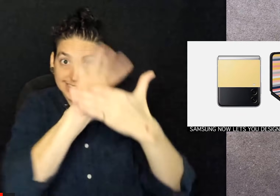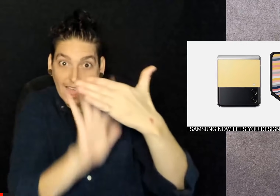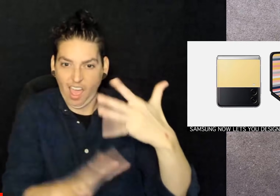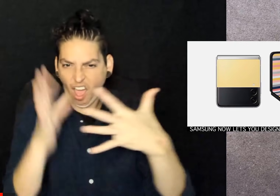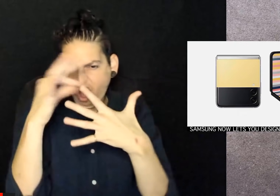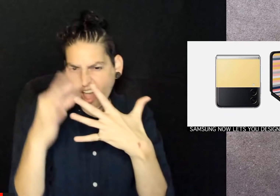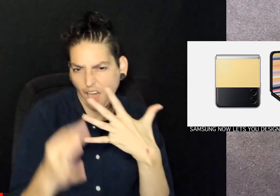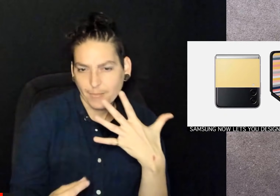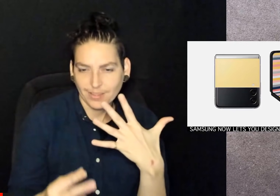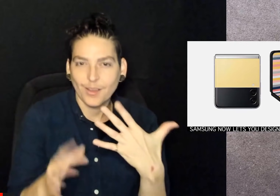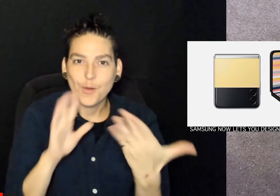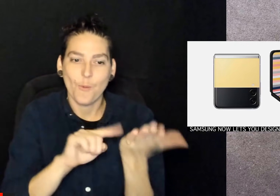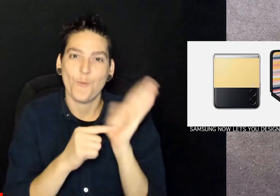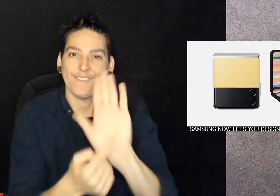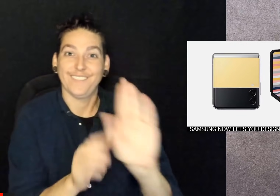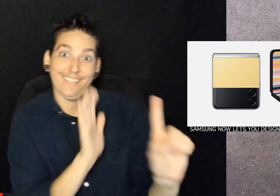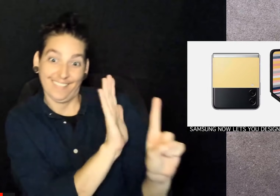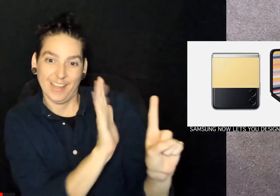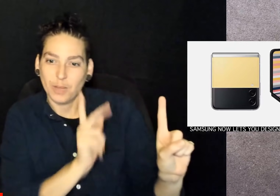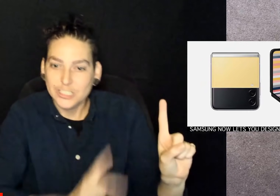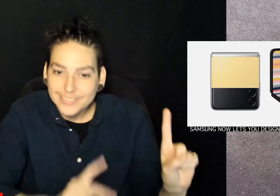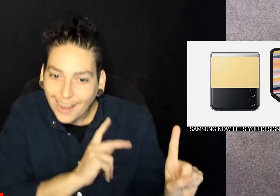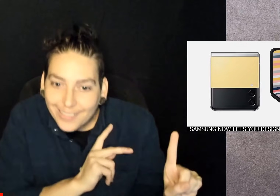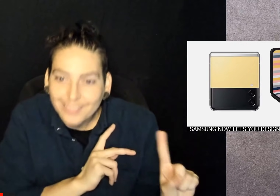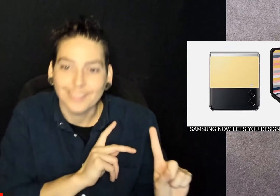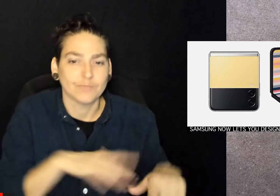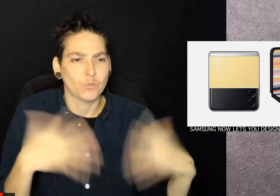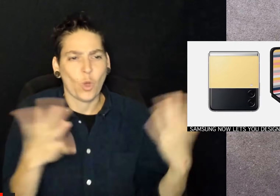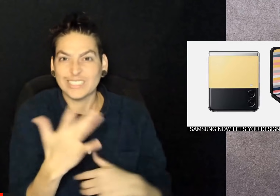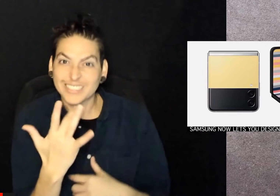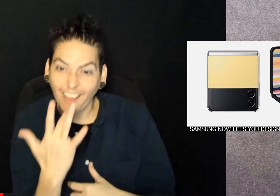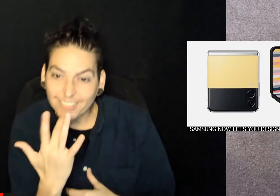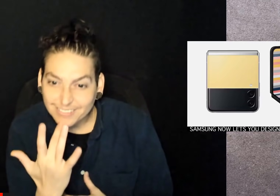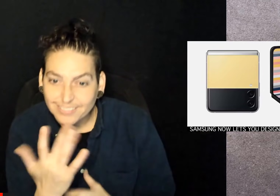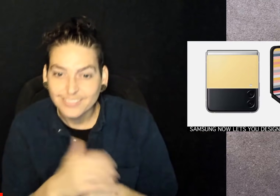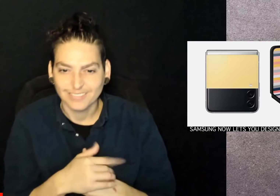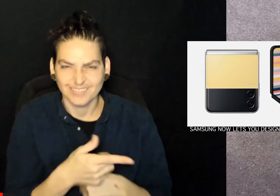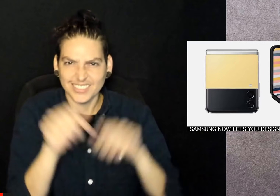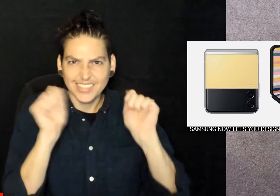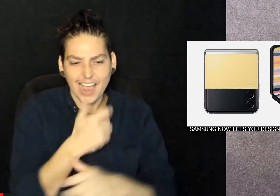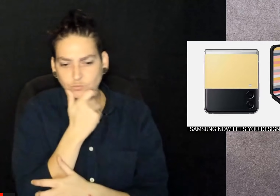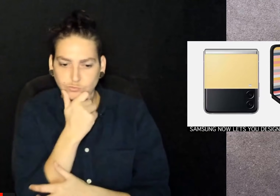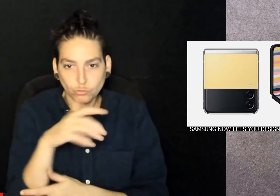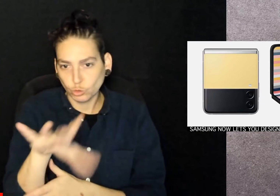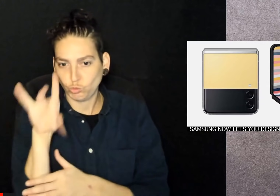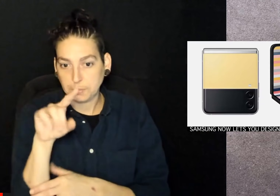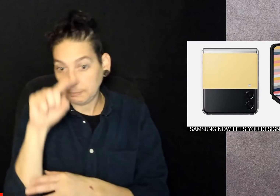the company says soon customers will be able to pick from a handful of design options that